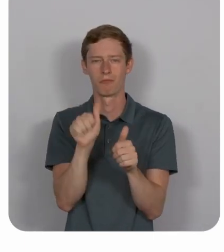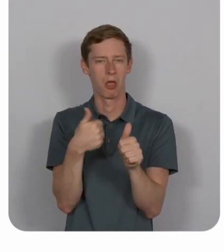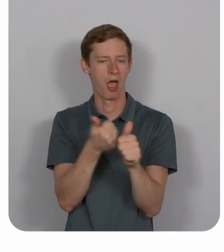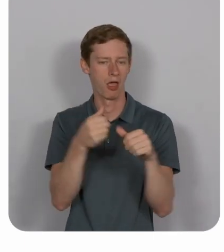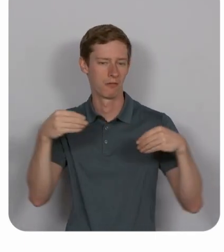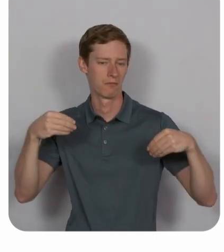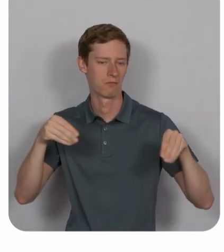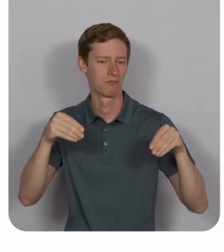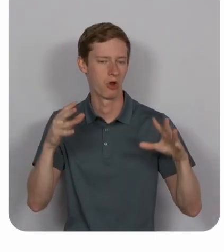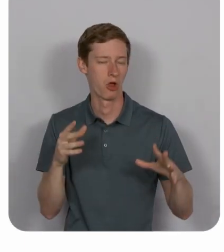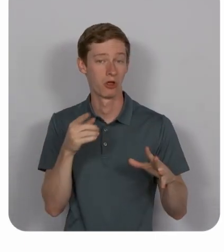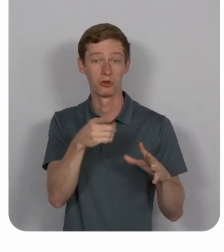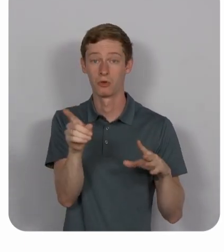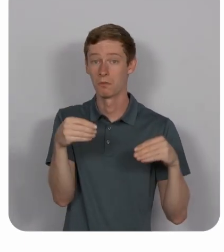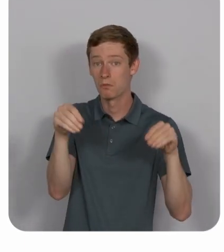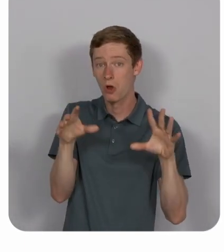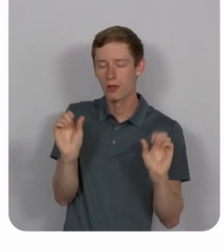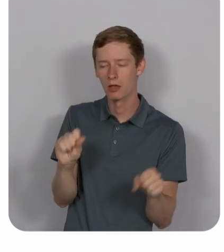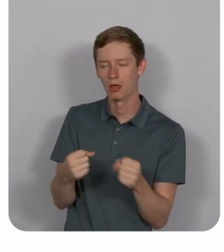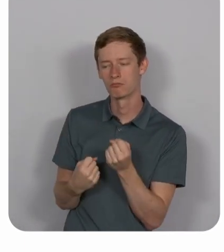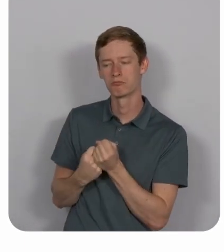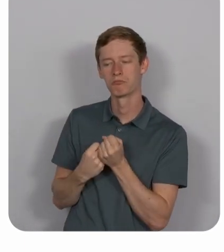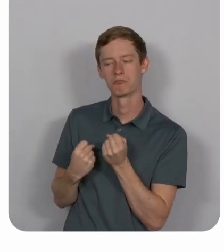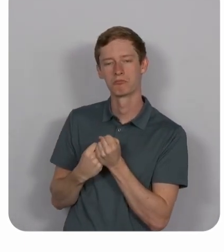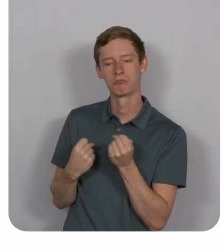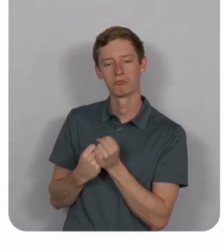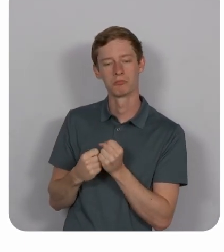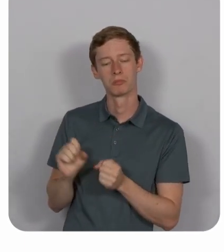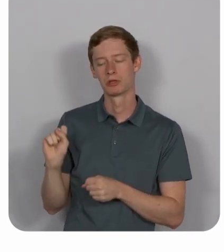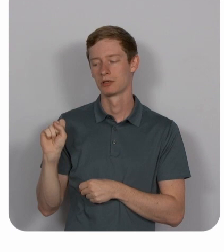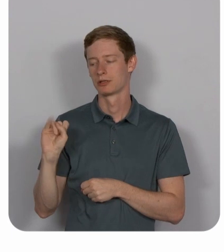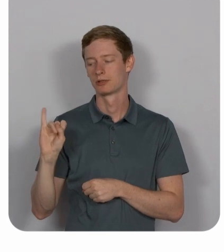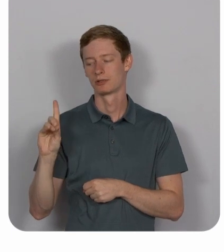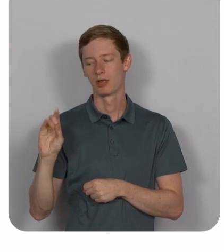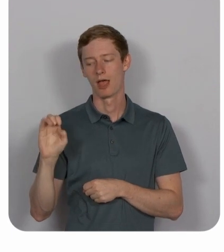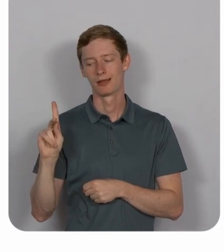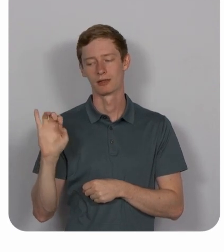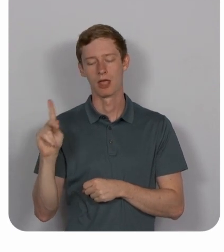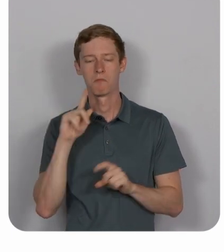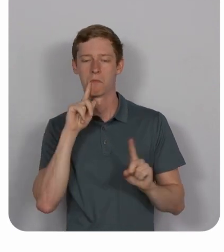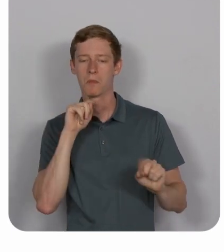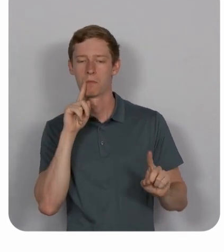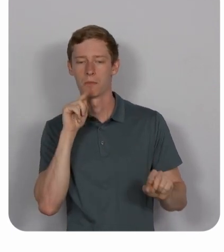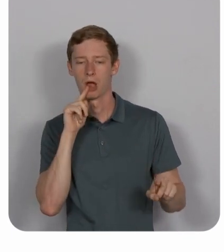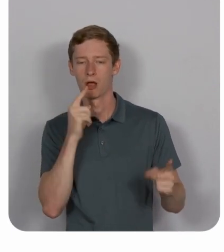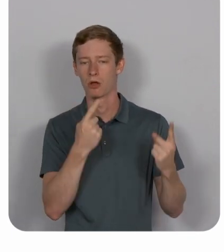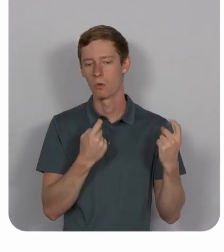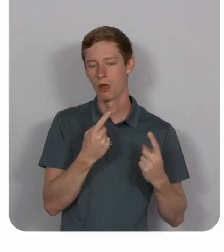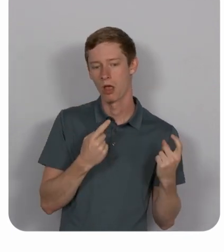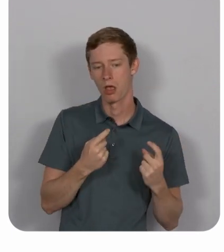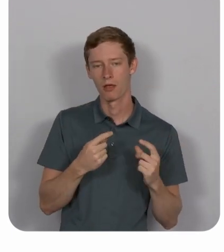It’s able to step in and support merchants with whatever task they’re working on. Sidekick can answer questions, fill out forms,